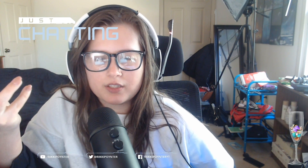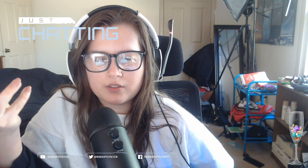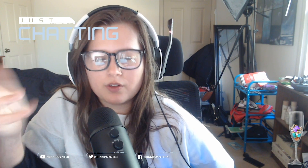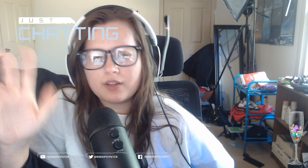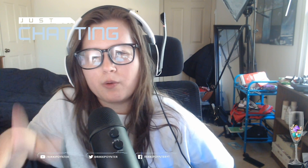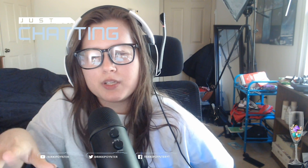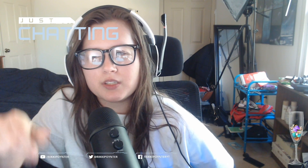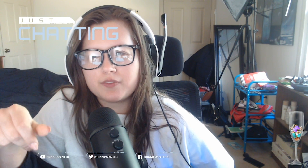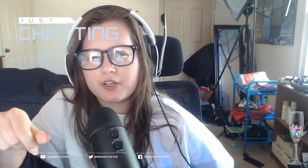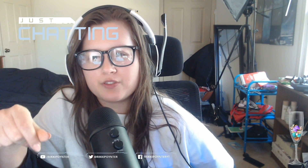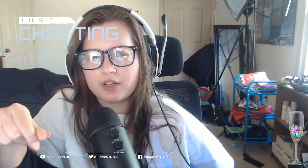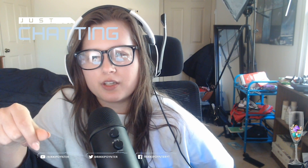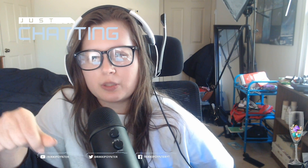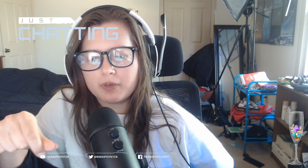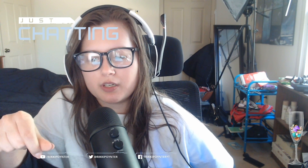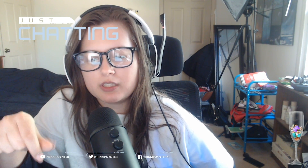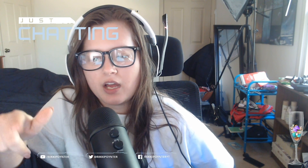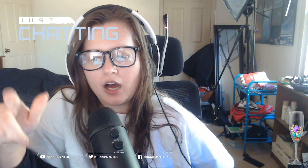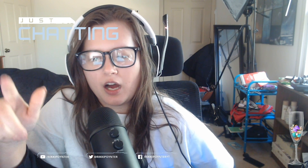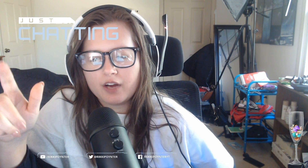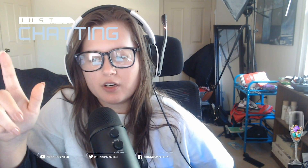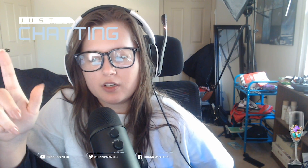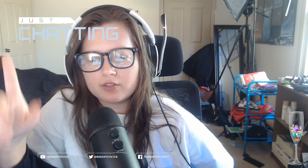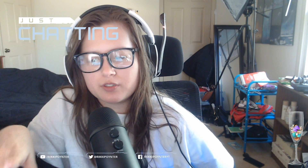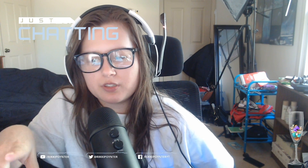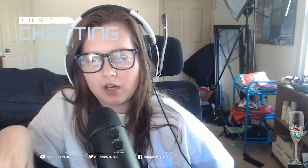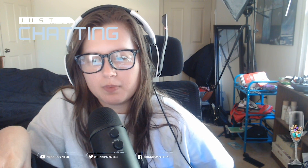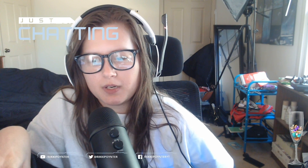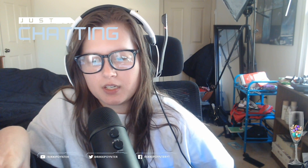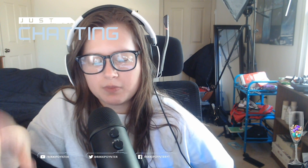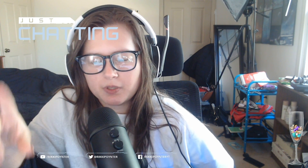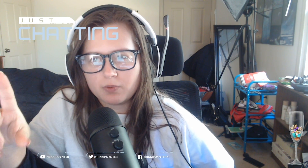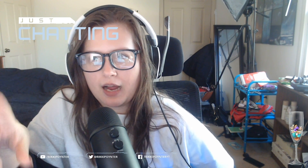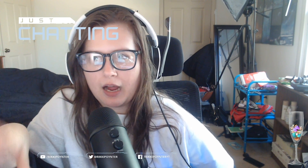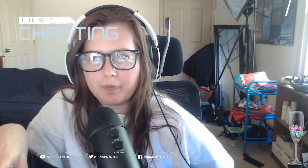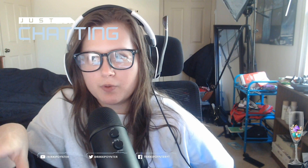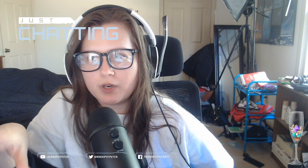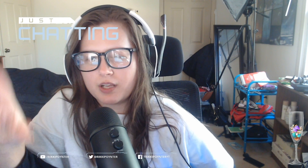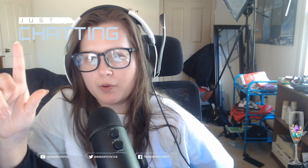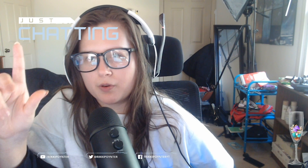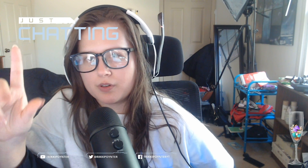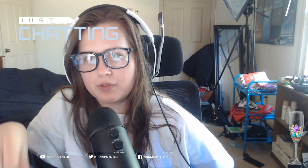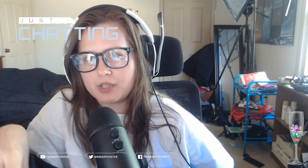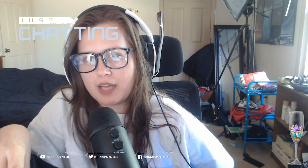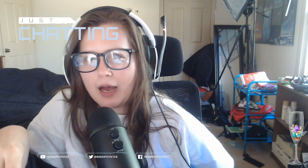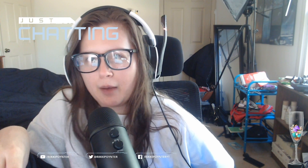So, that wasn't a frustrating experience. I've gone through Starbucks, but what happened was I ordered through the app